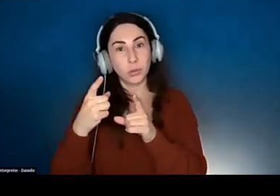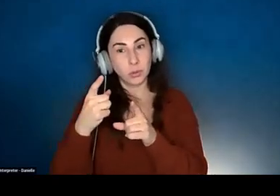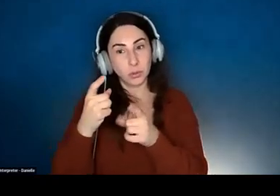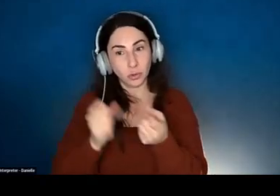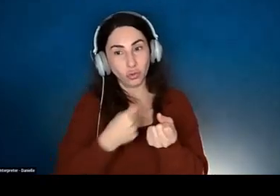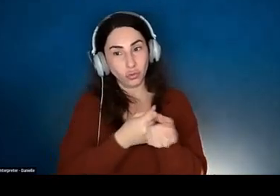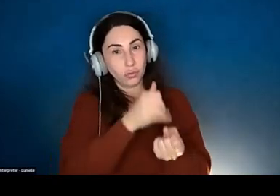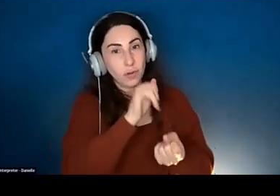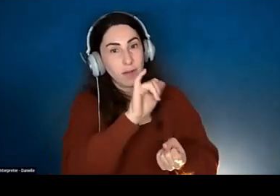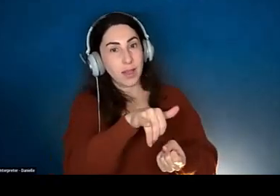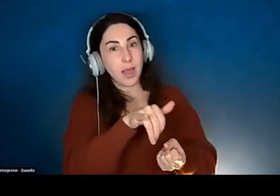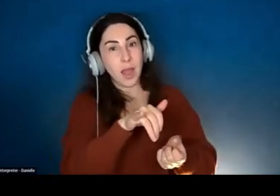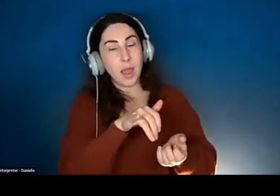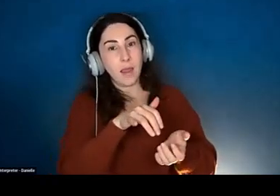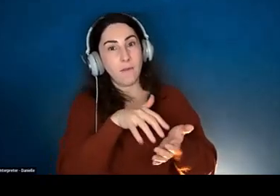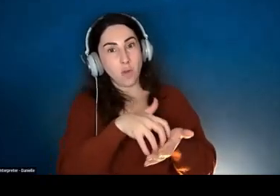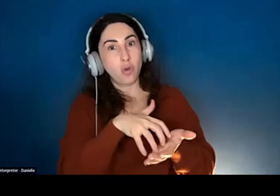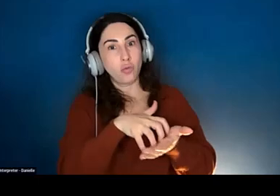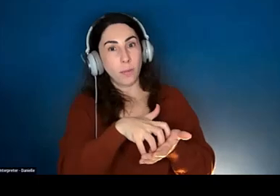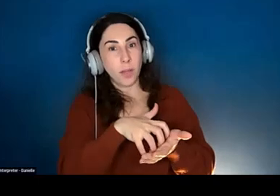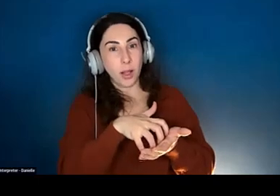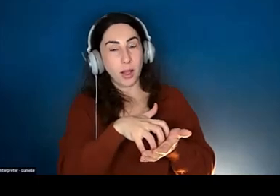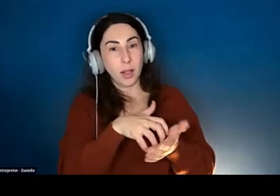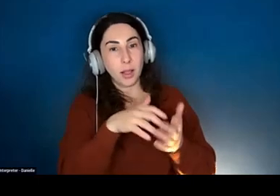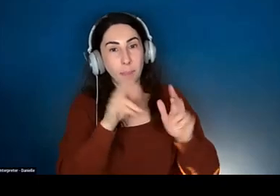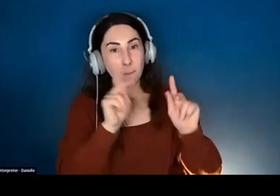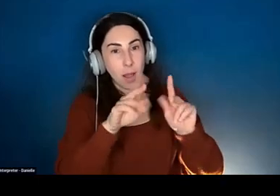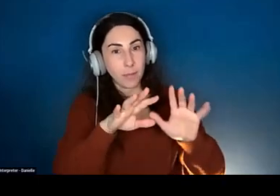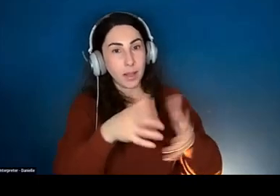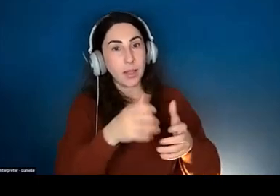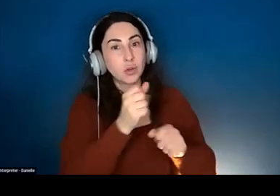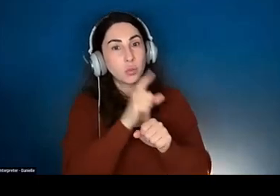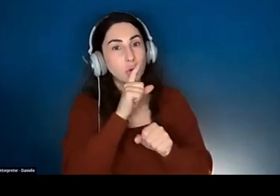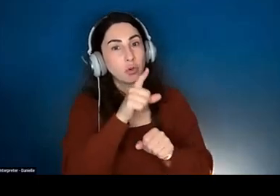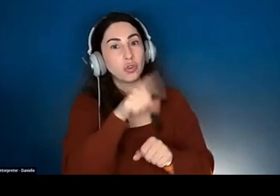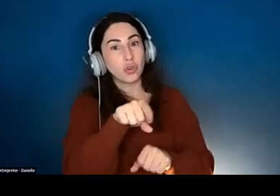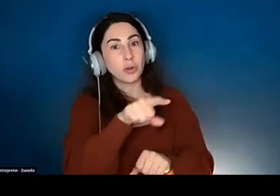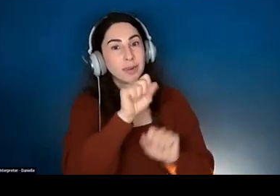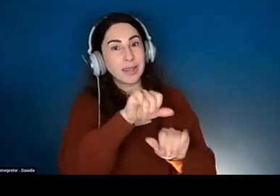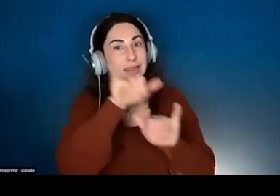population, remain in the community. So it's not like the